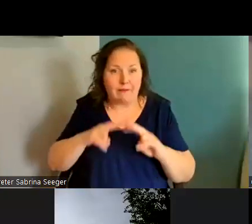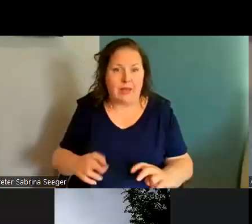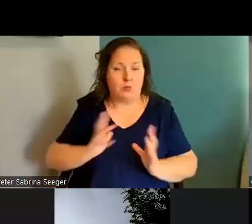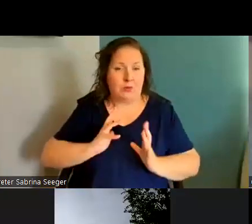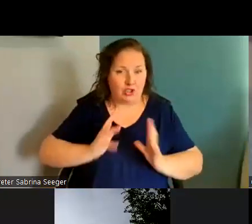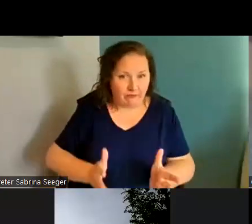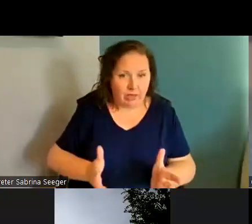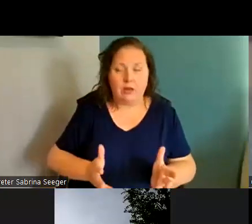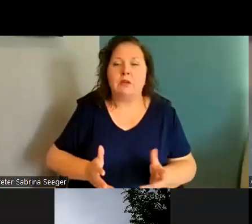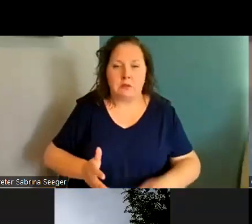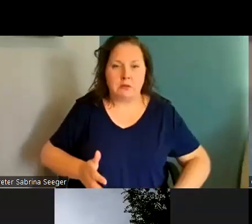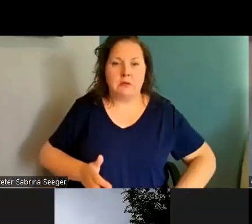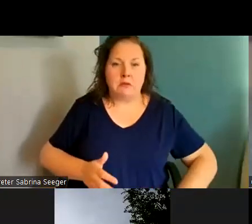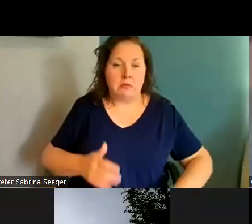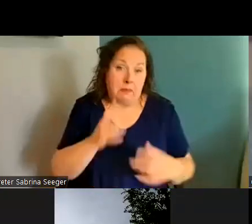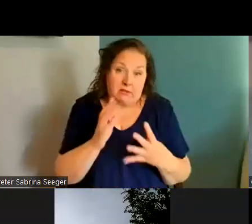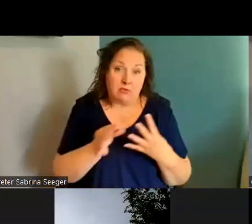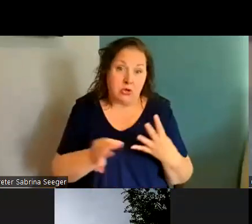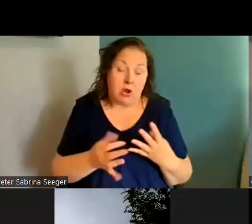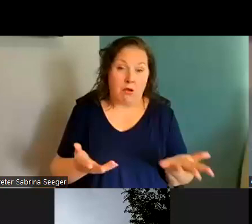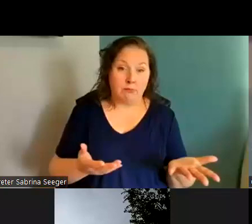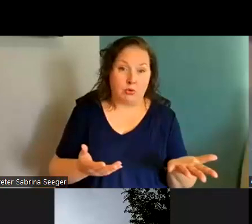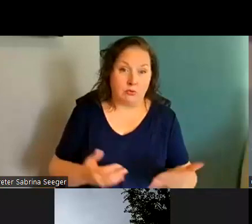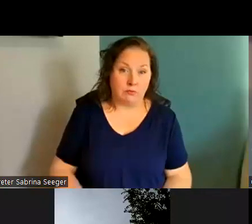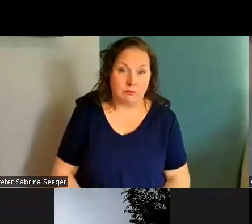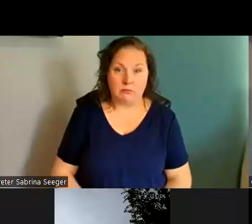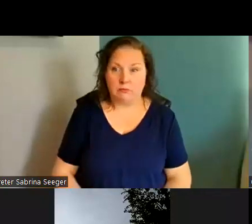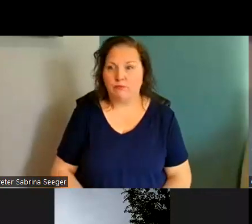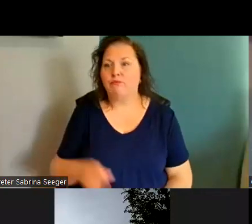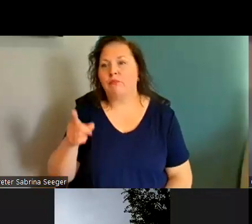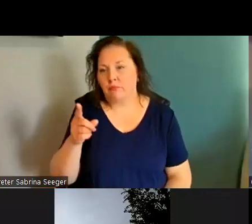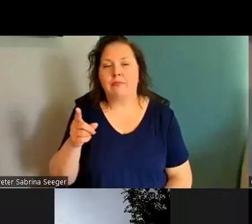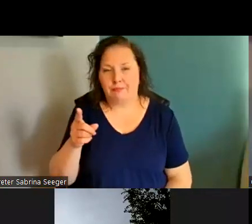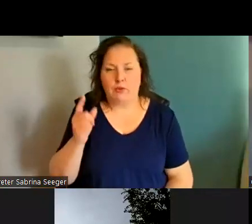that could be an option to go to. Yes, so even if you did agree with that